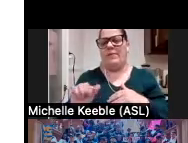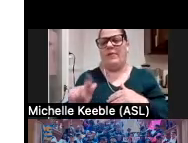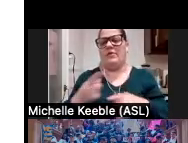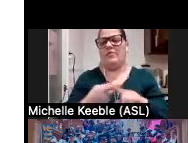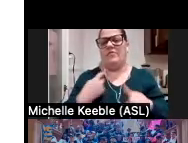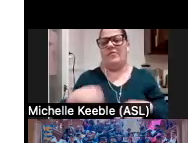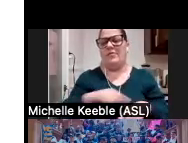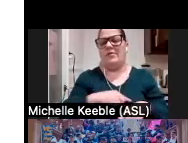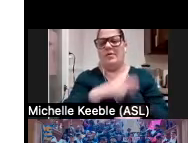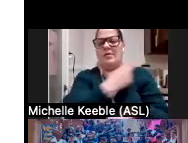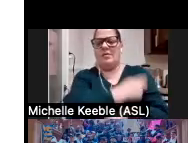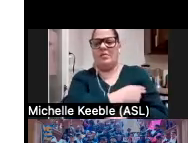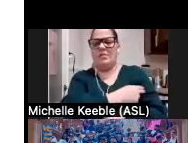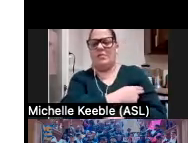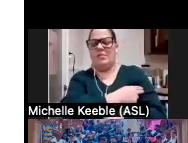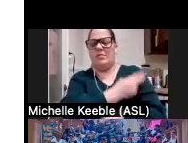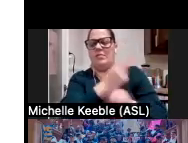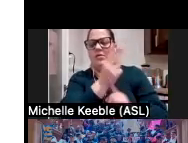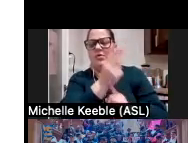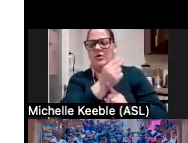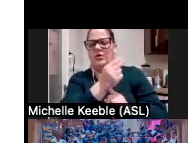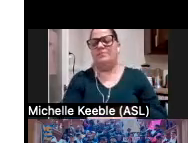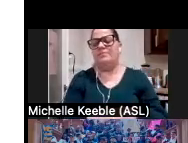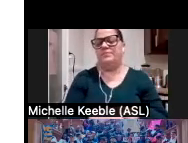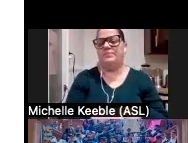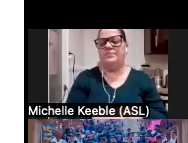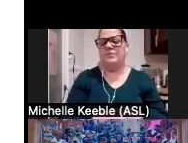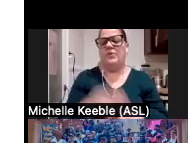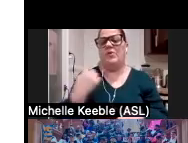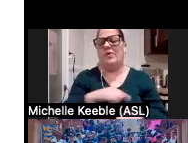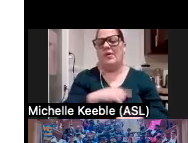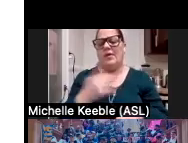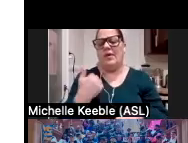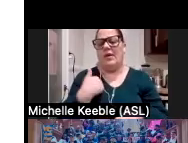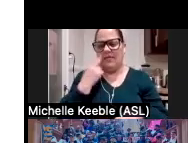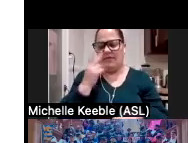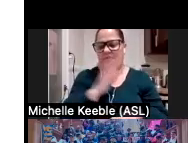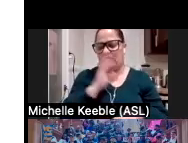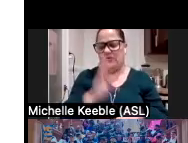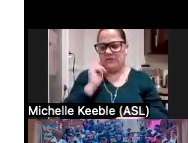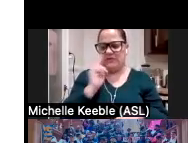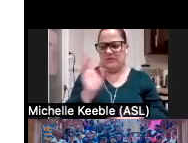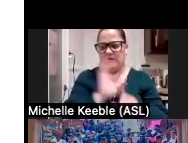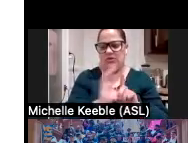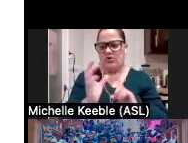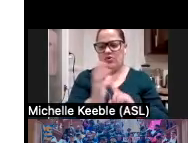our students went there and they fell in love. They had never seen a cultural institution which